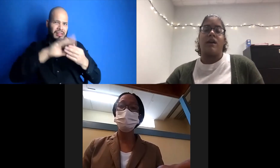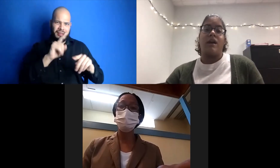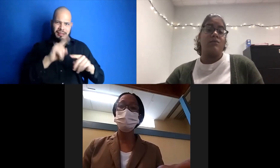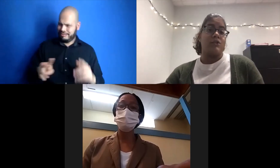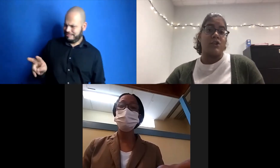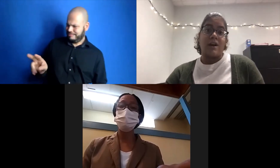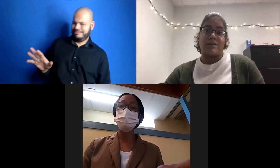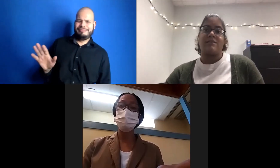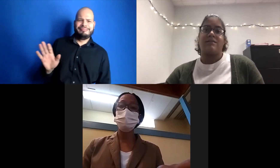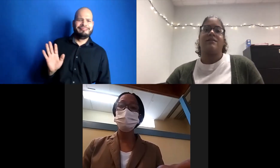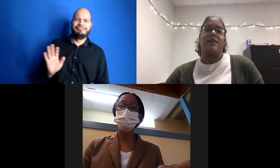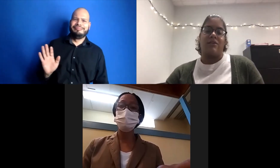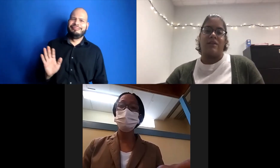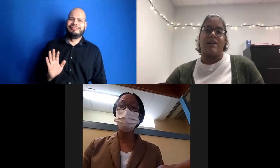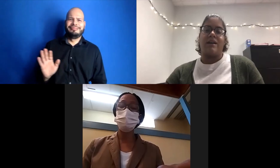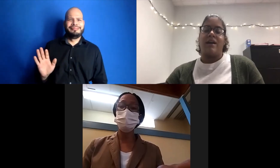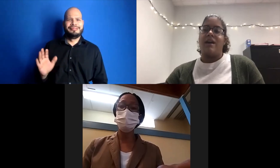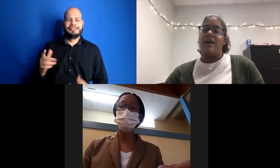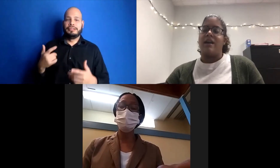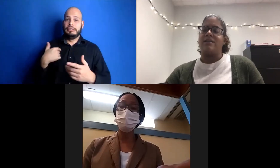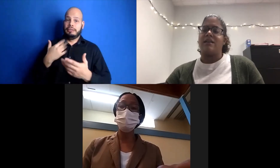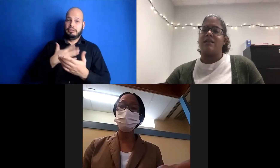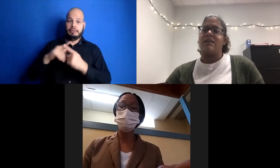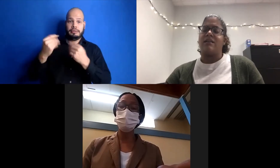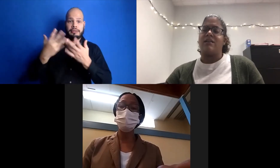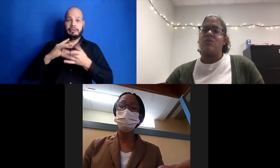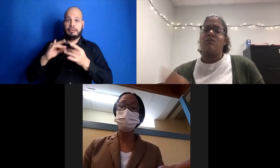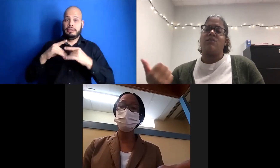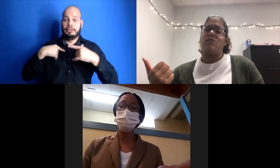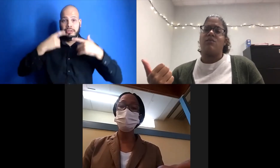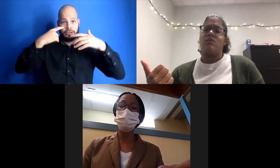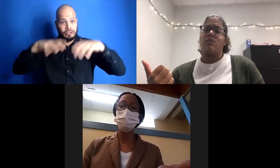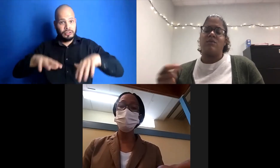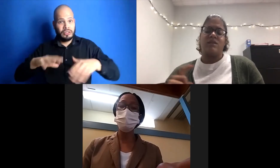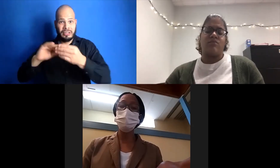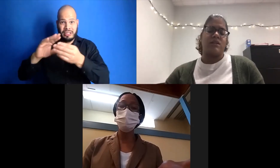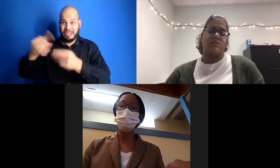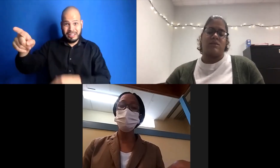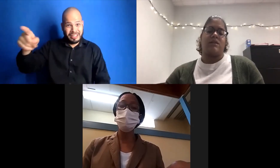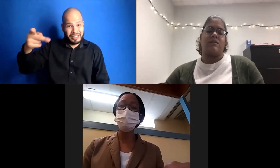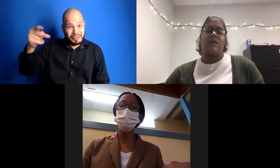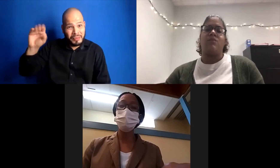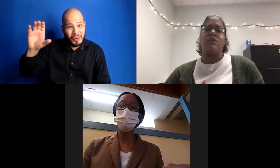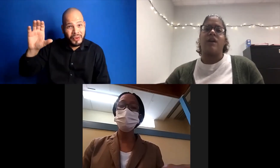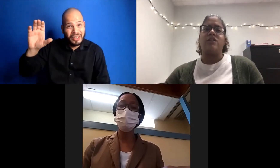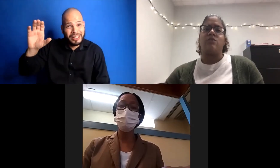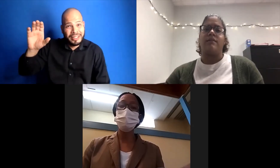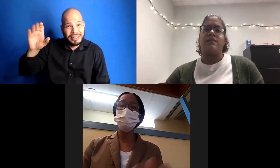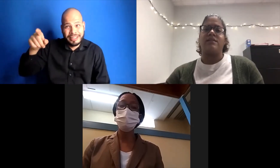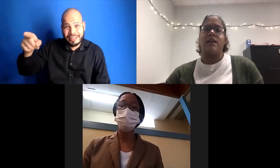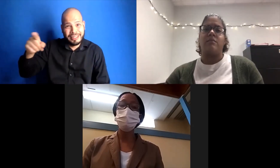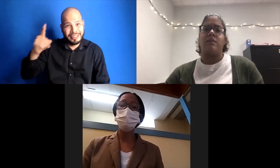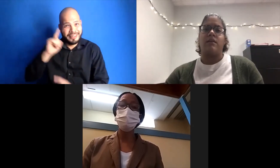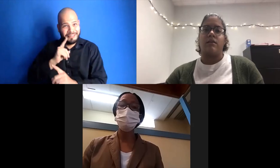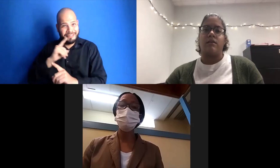was shocked to hear that and I said we went to preschool together and we graduated the same year